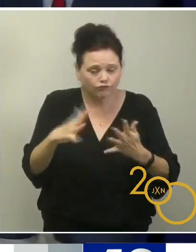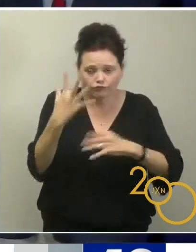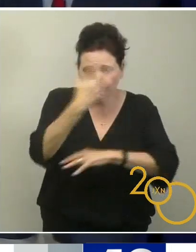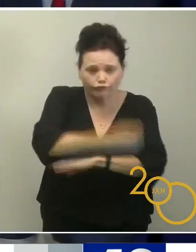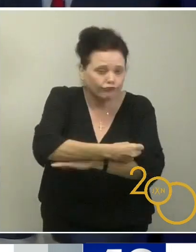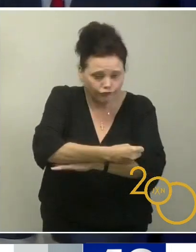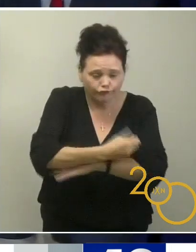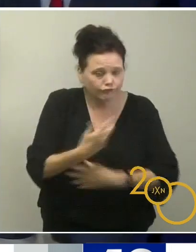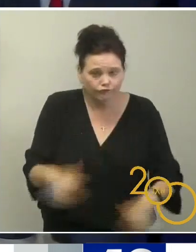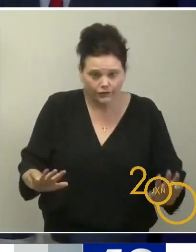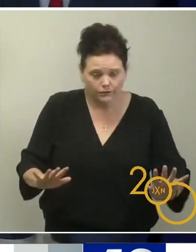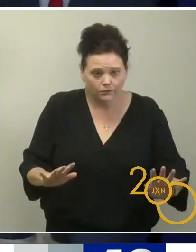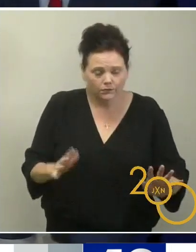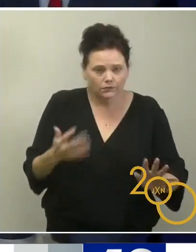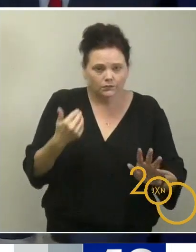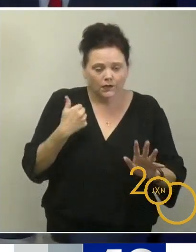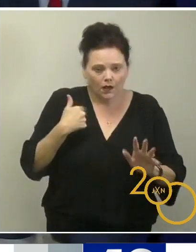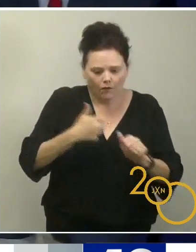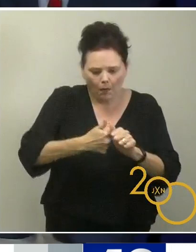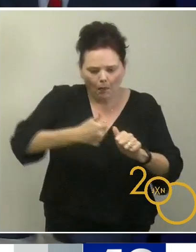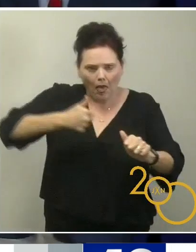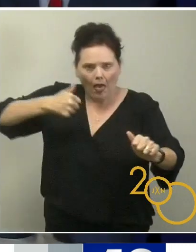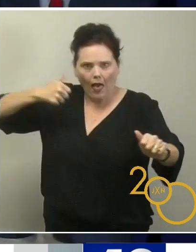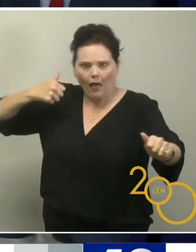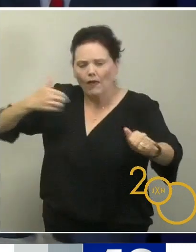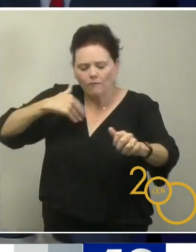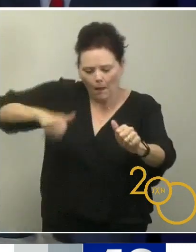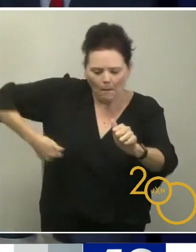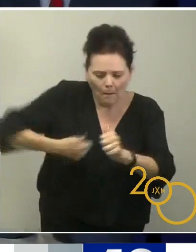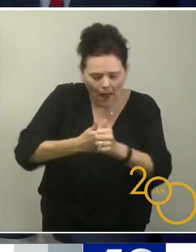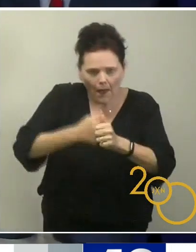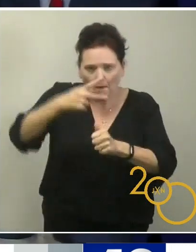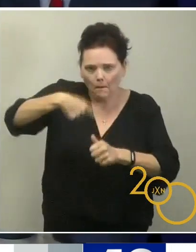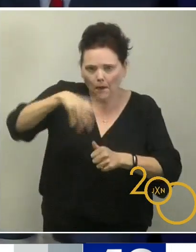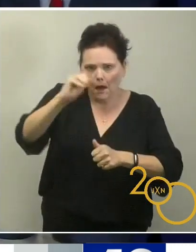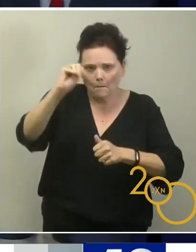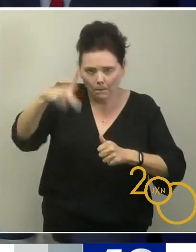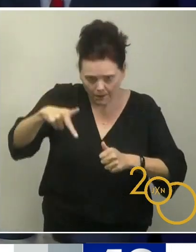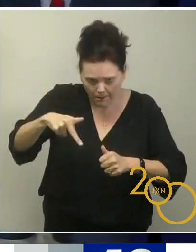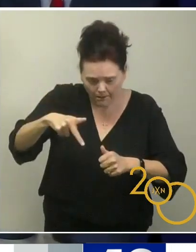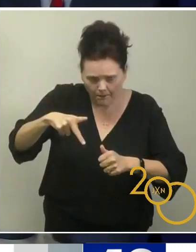BOTH OF THOSE PUMPS AND BOTH OF THOSE MOTORS WENT OUT. SOME TIME AGO.